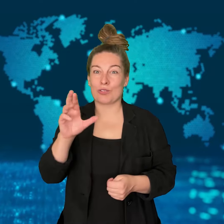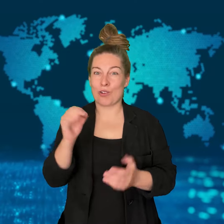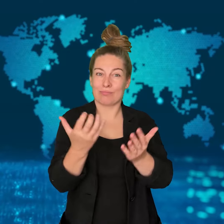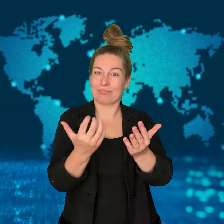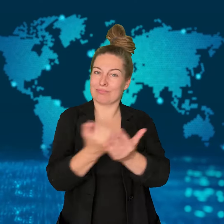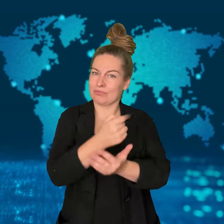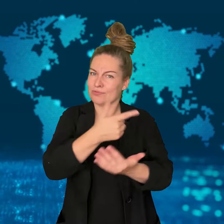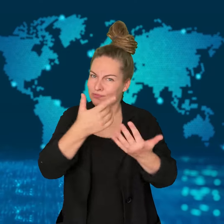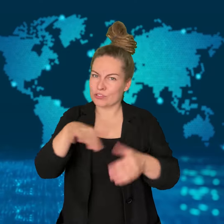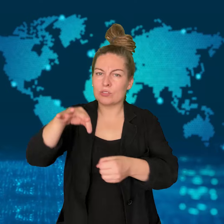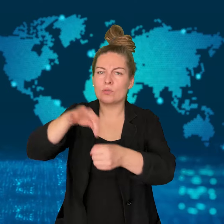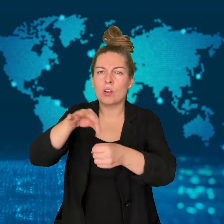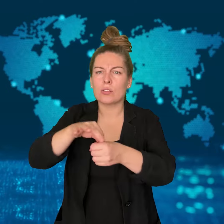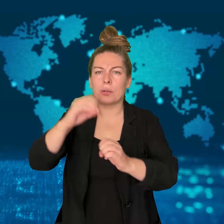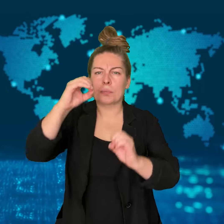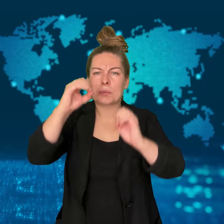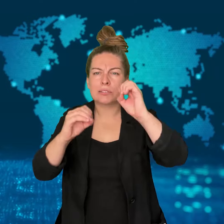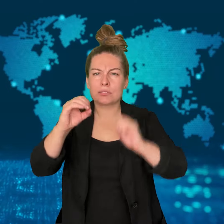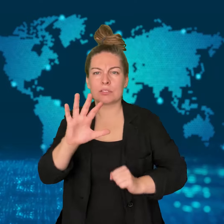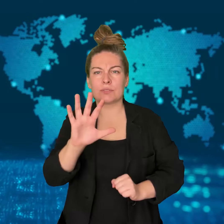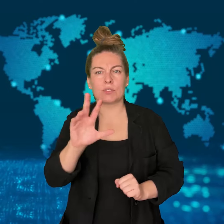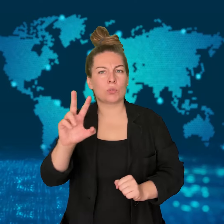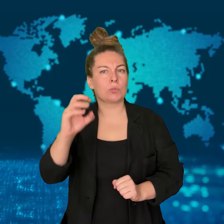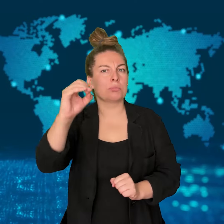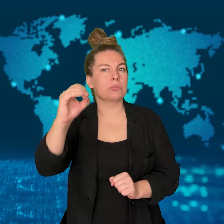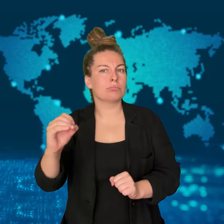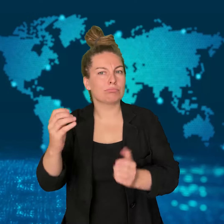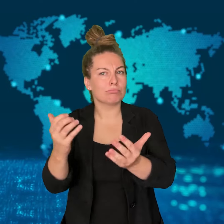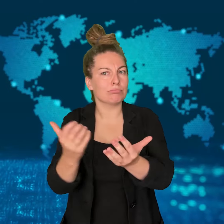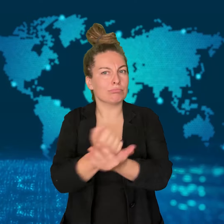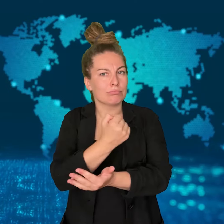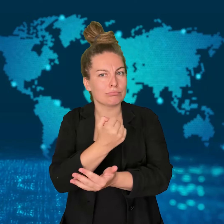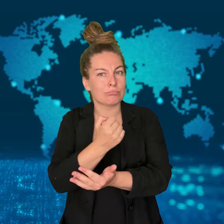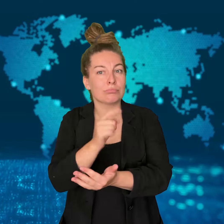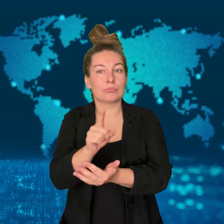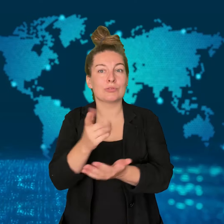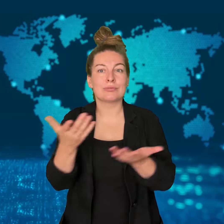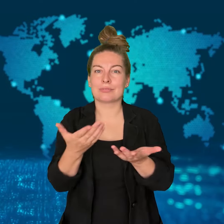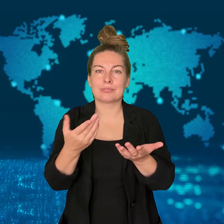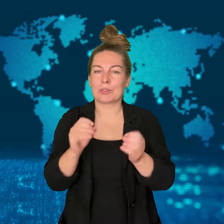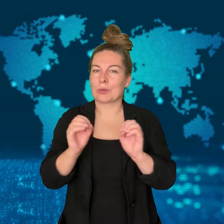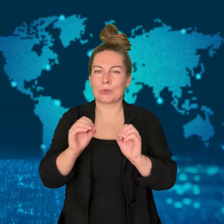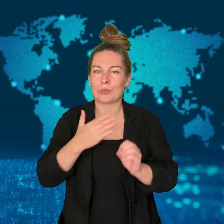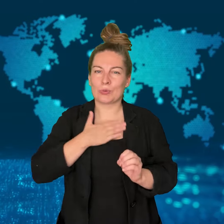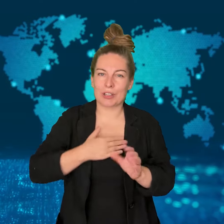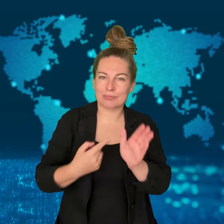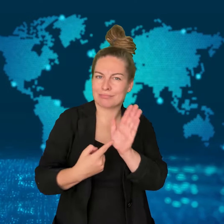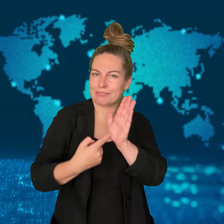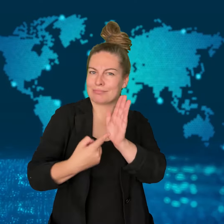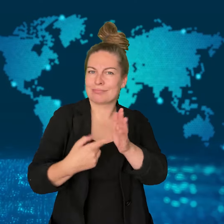The country's electoral council claims Maduro won 52% of the vote,